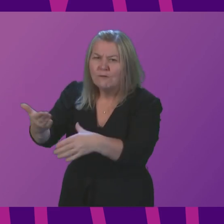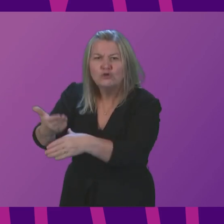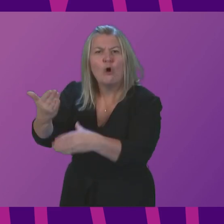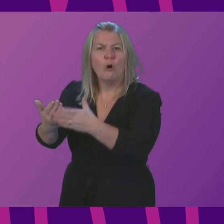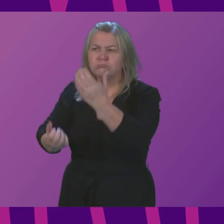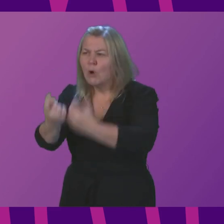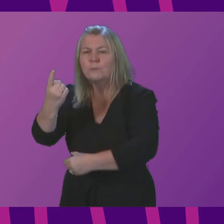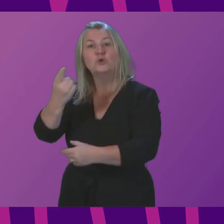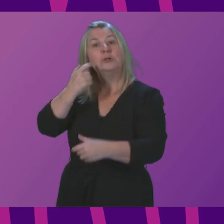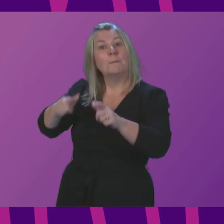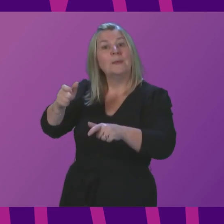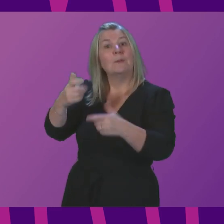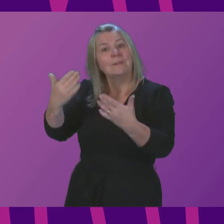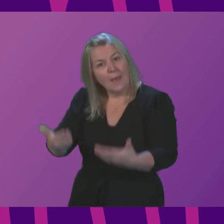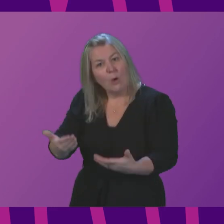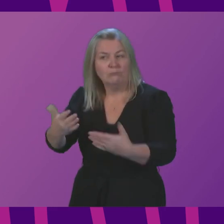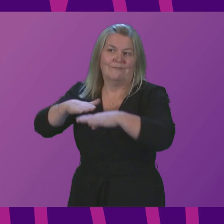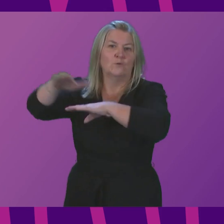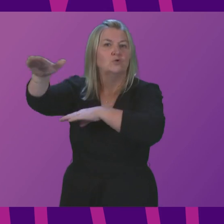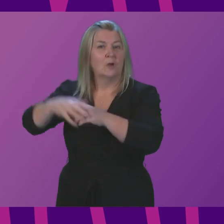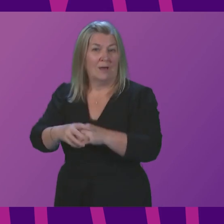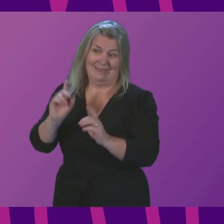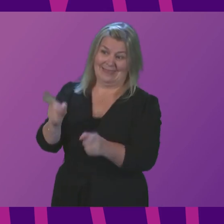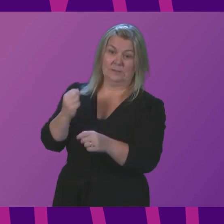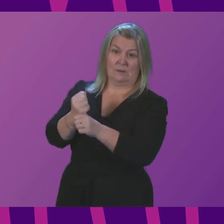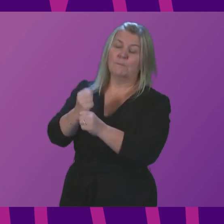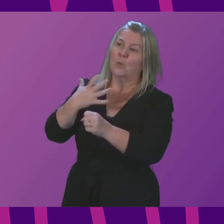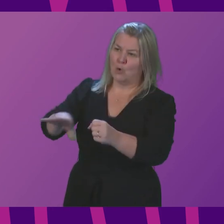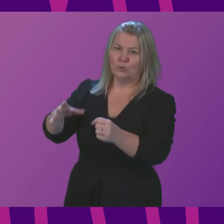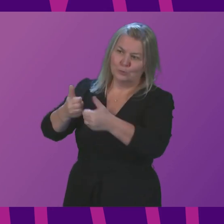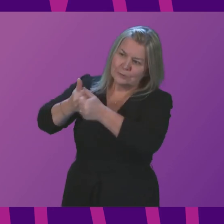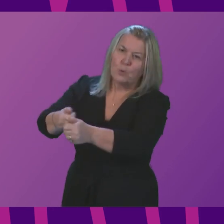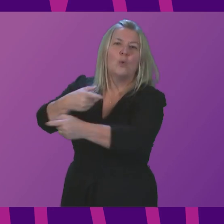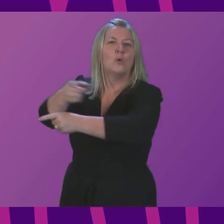people now and in the future. That is what the Government is behin. I hope that the whole Parliament will get behind that, too.